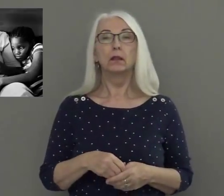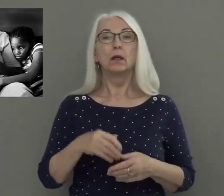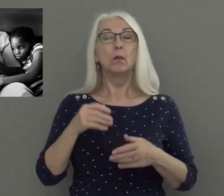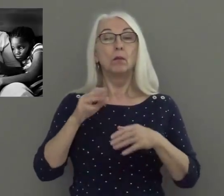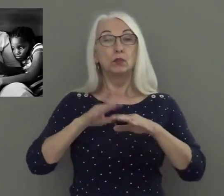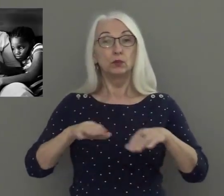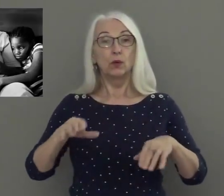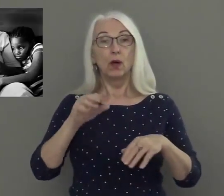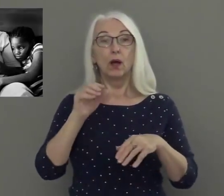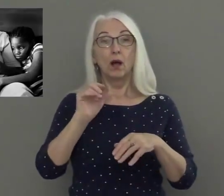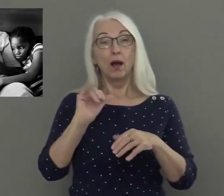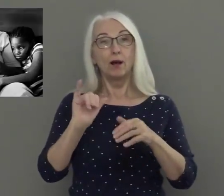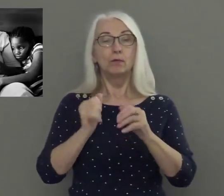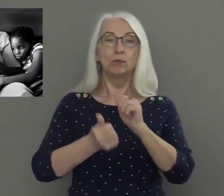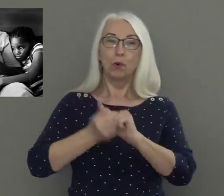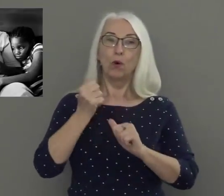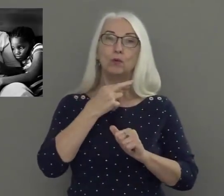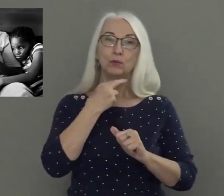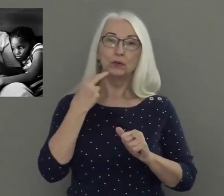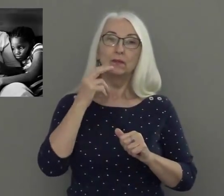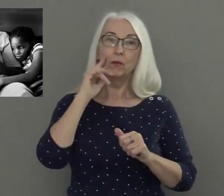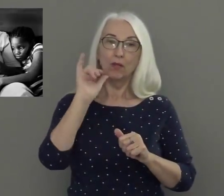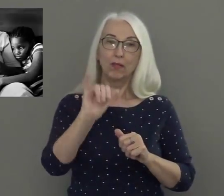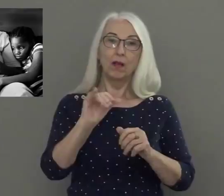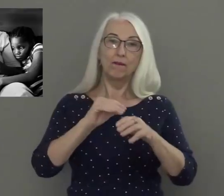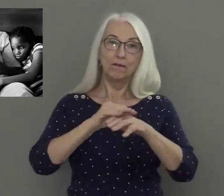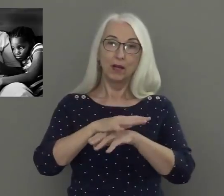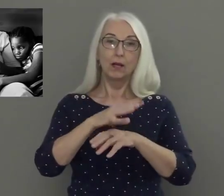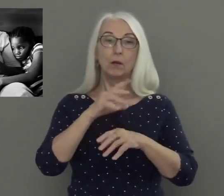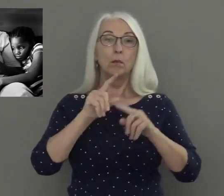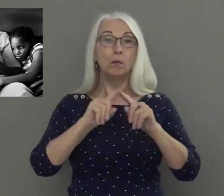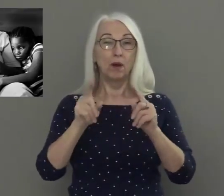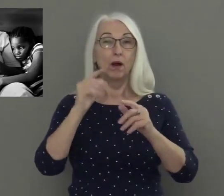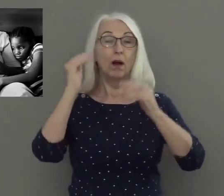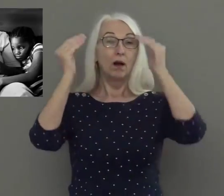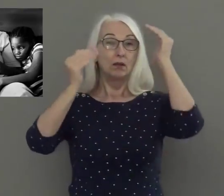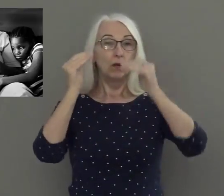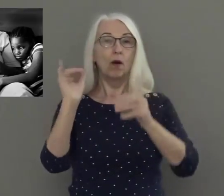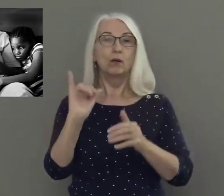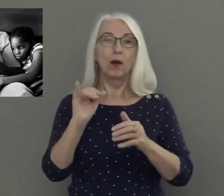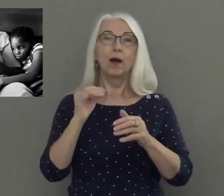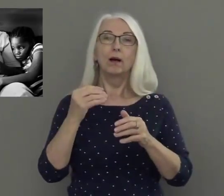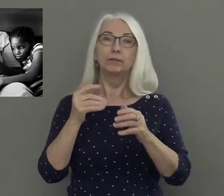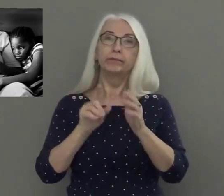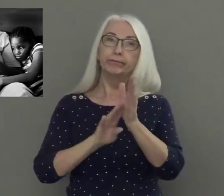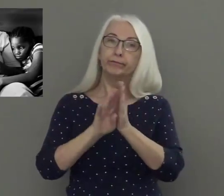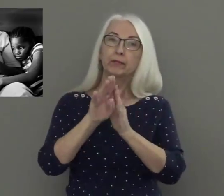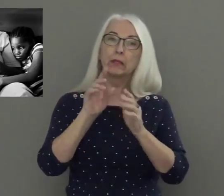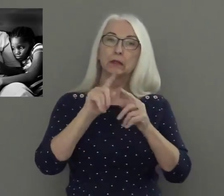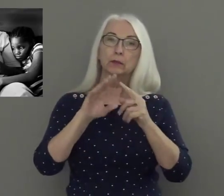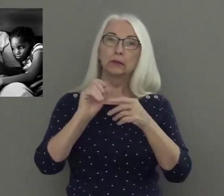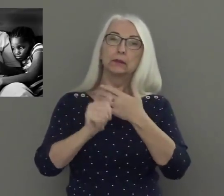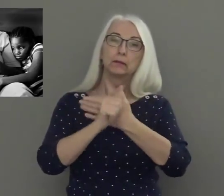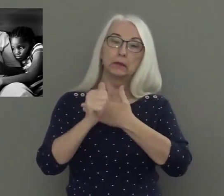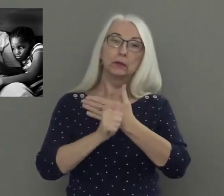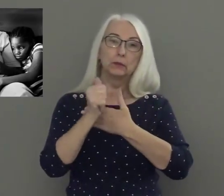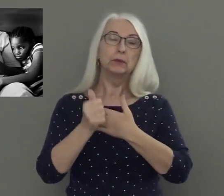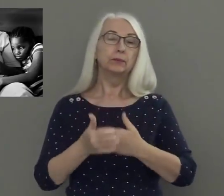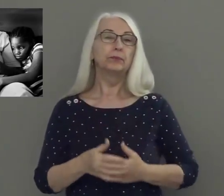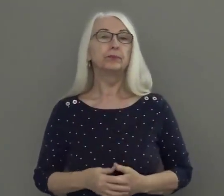Children are at most risk for these effects, but adults also have the potential to be harmed.